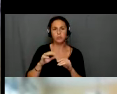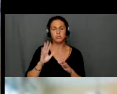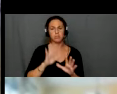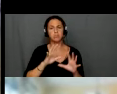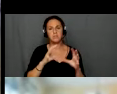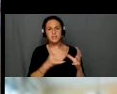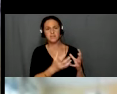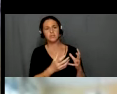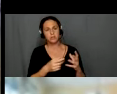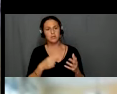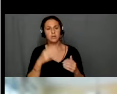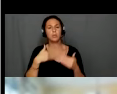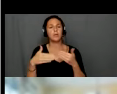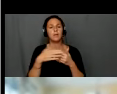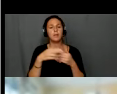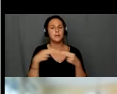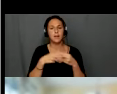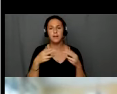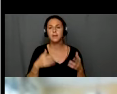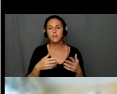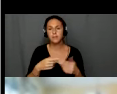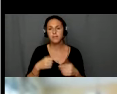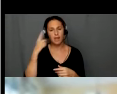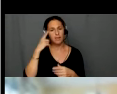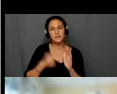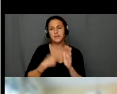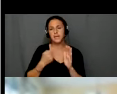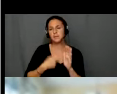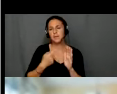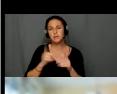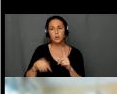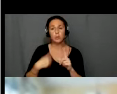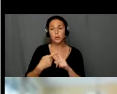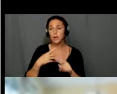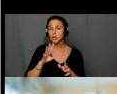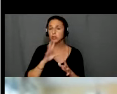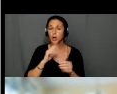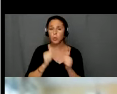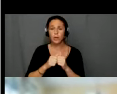go to the next slide, please. So I think sometimes, when I talk to to folks outside of the industry,